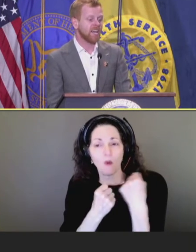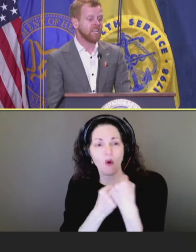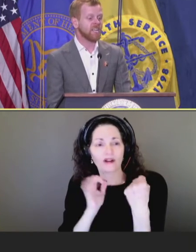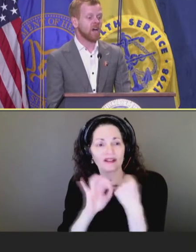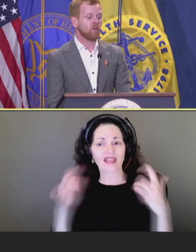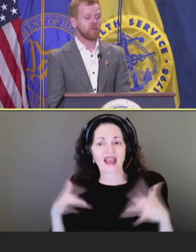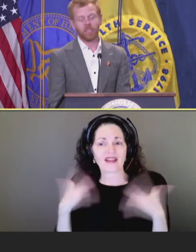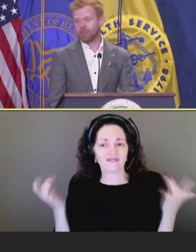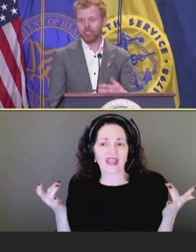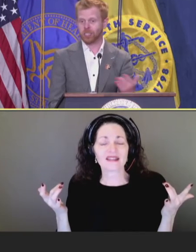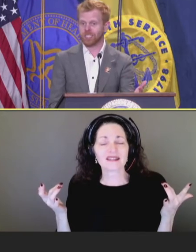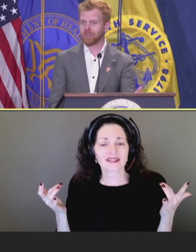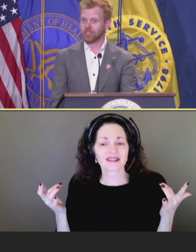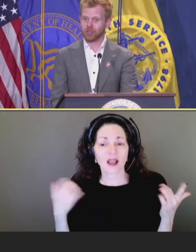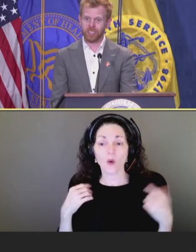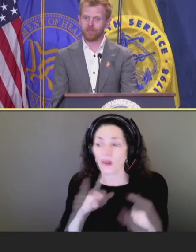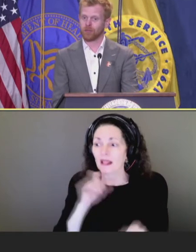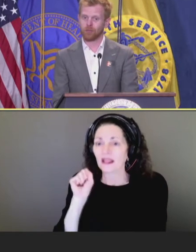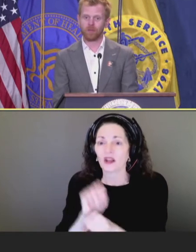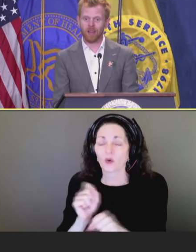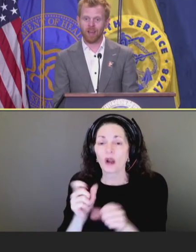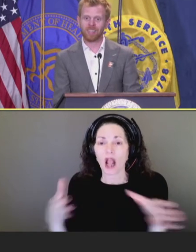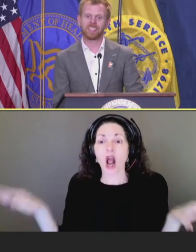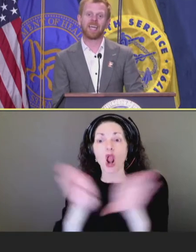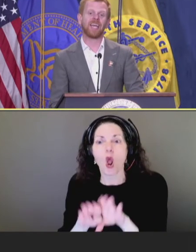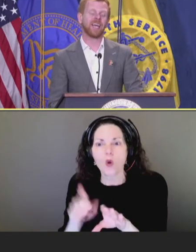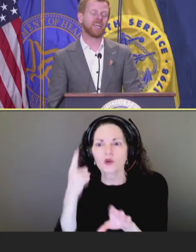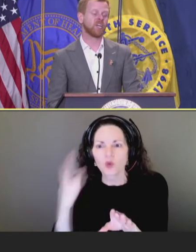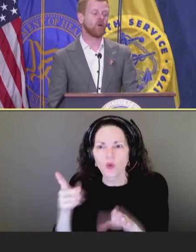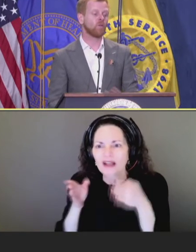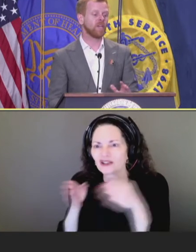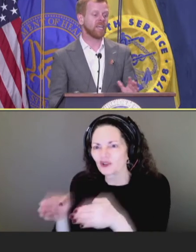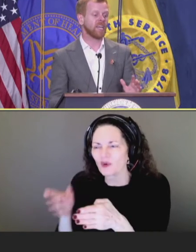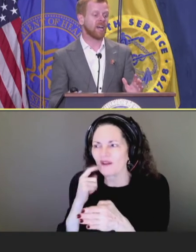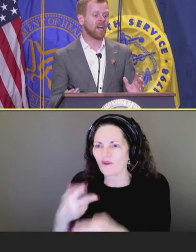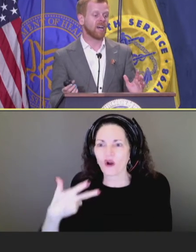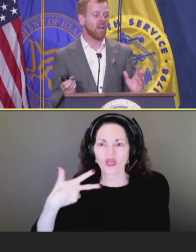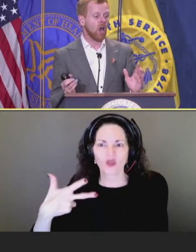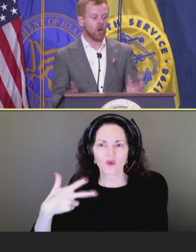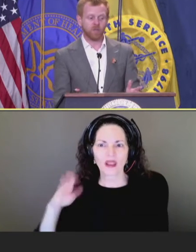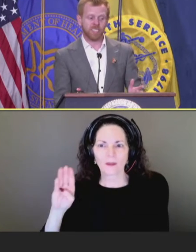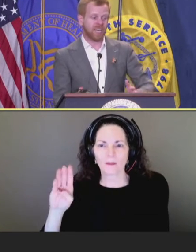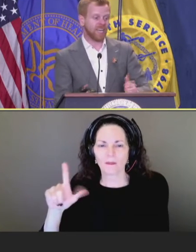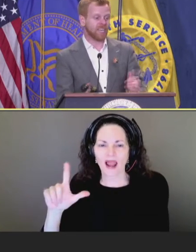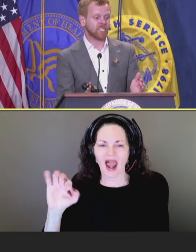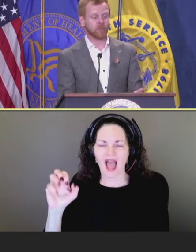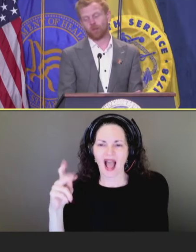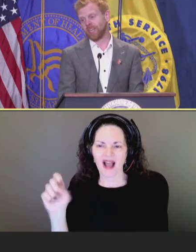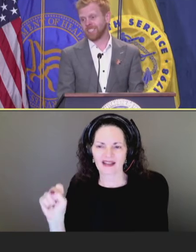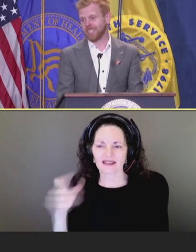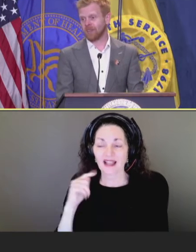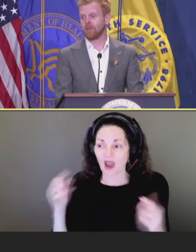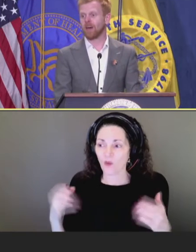And it -- we literally shut down a street for three blocks, and we host a sprint of about a